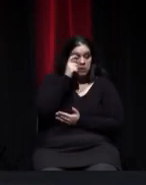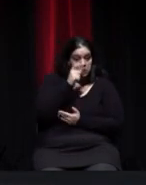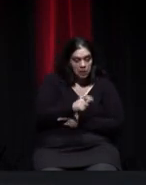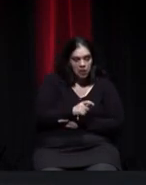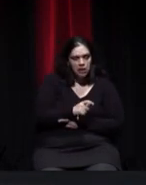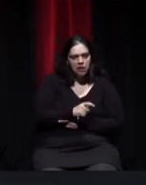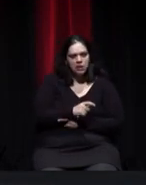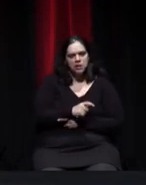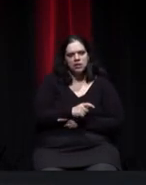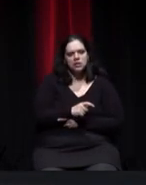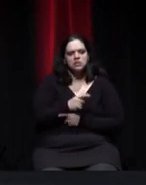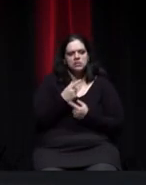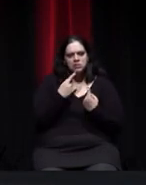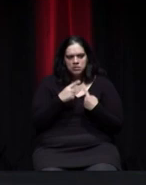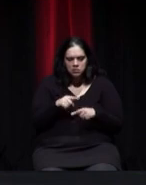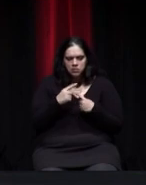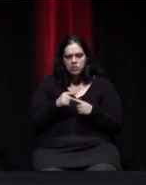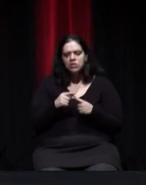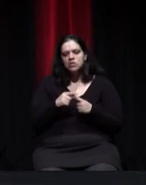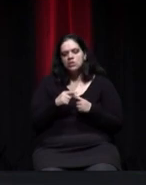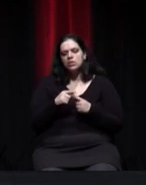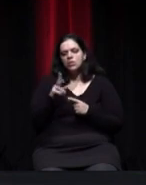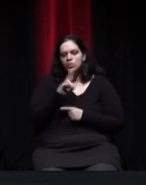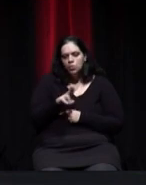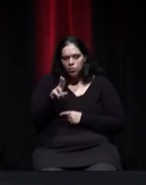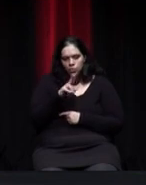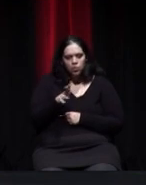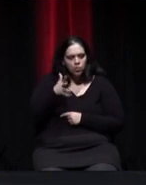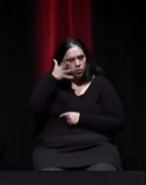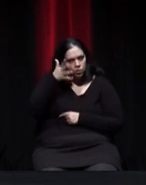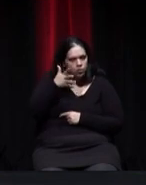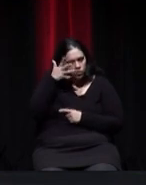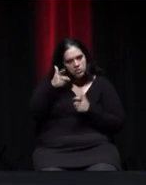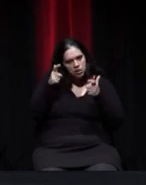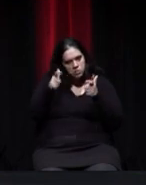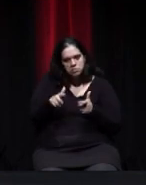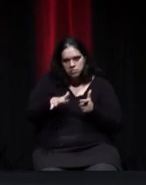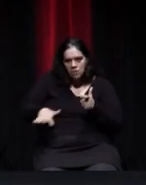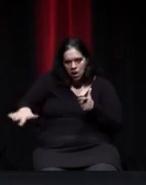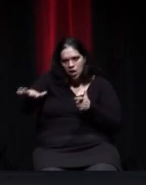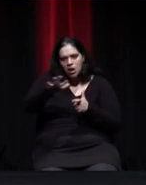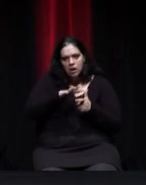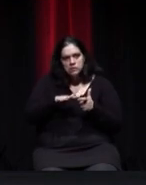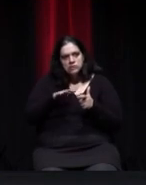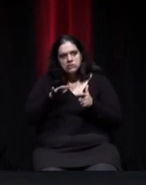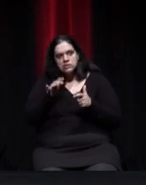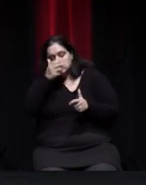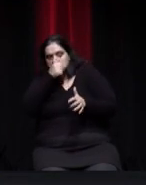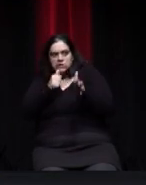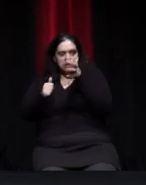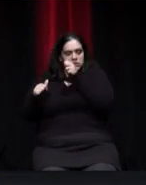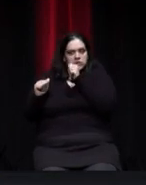needed to take care of the use of the word in the public space defended themselves from this thing.